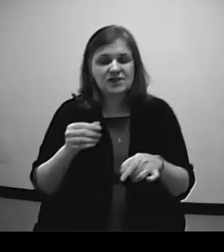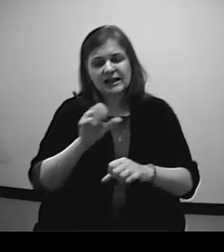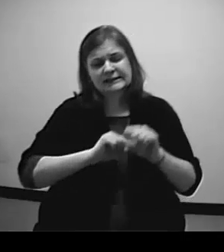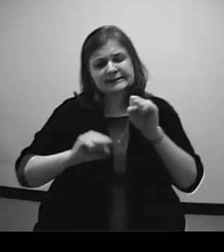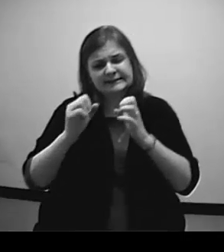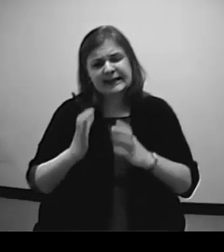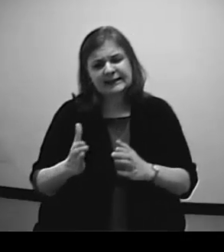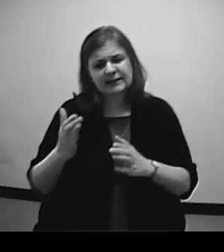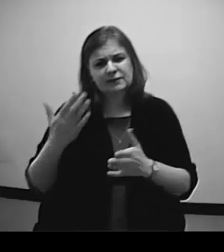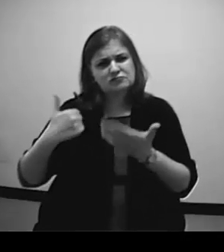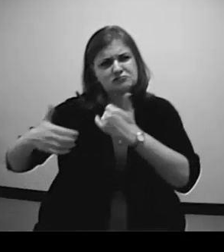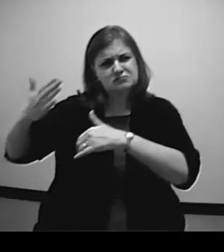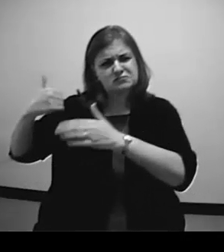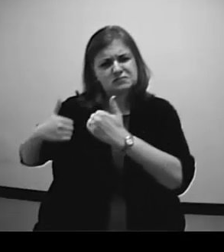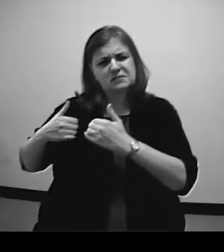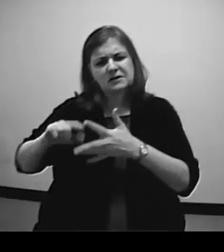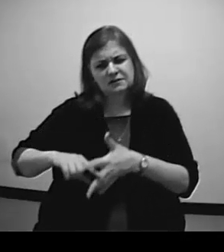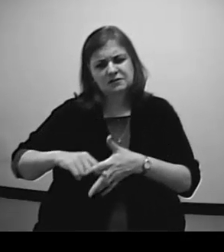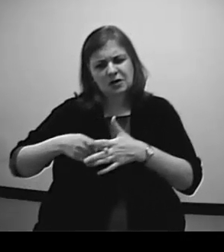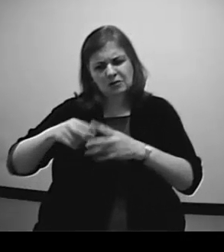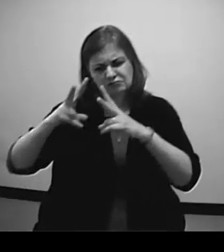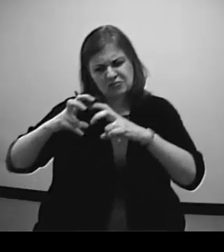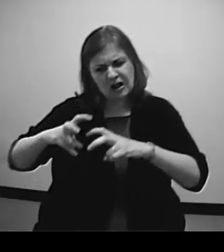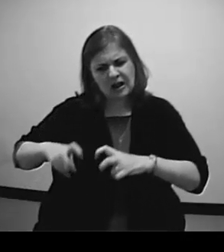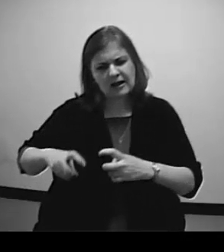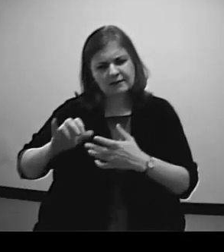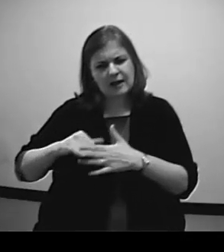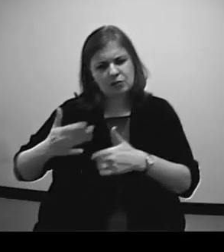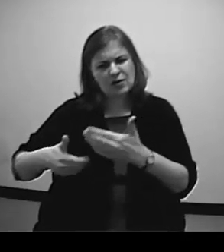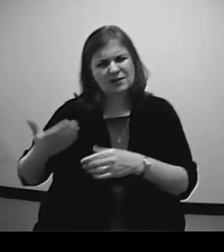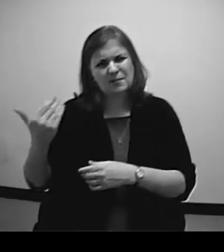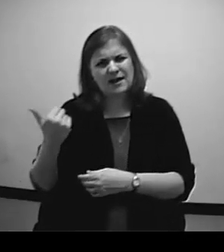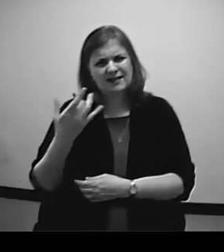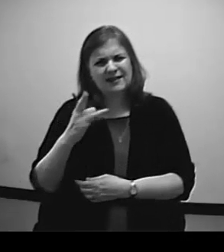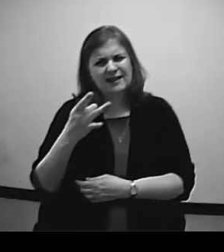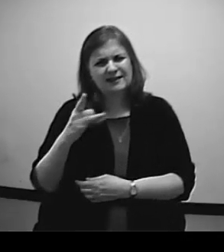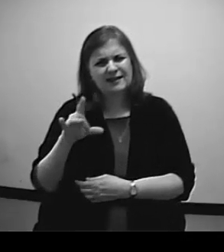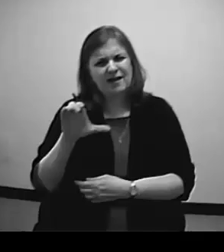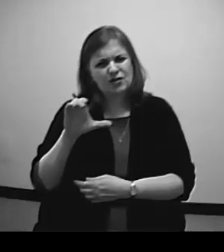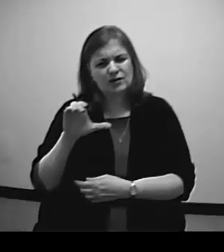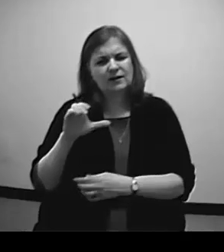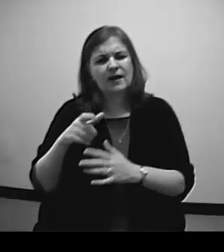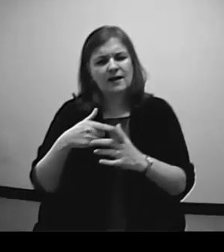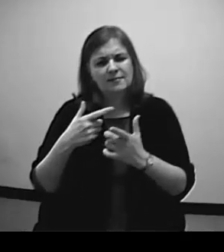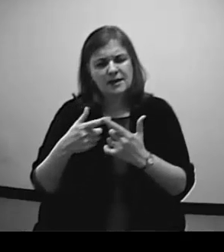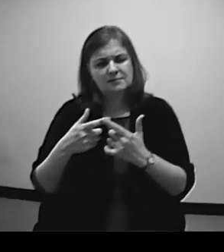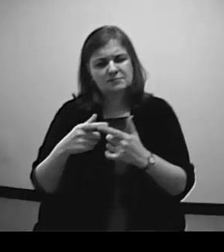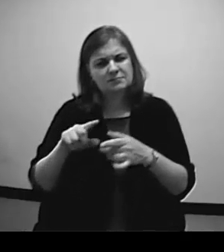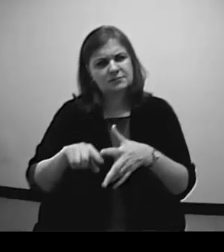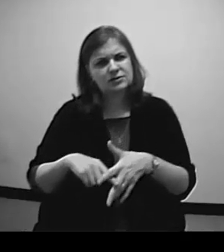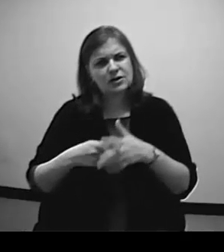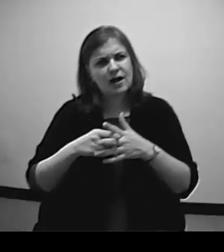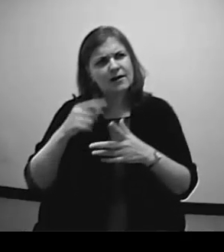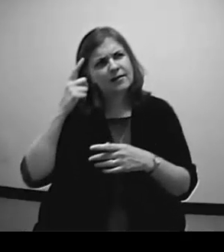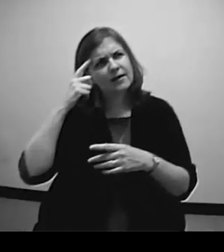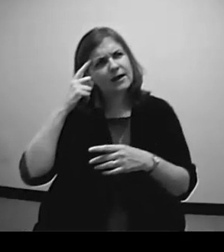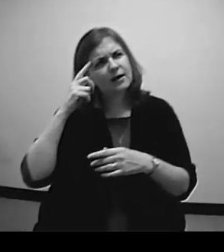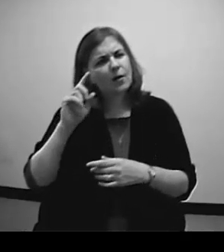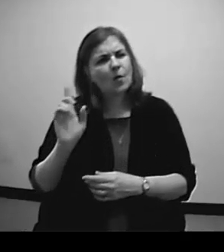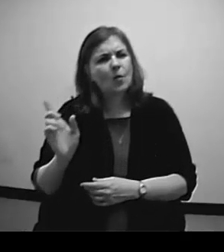process that scientists started to work with photosynthesis in ~ 1800s or so and started to think about